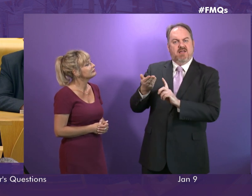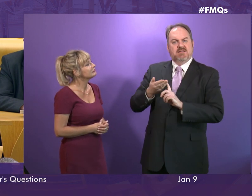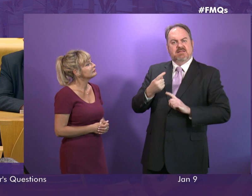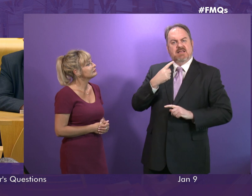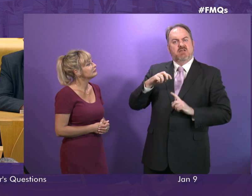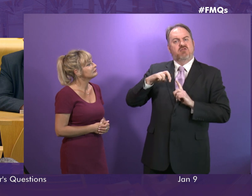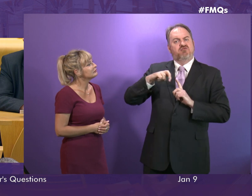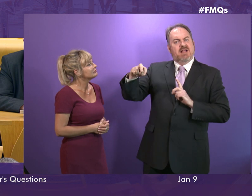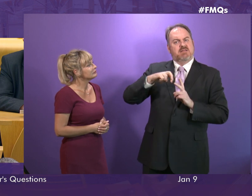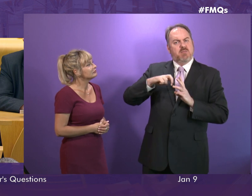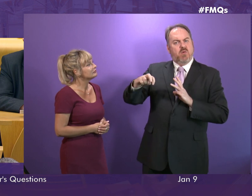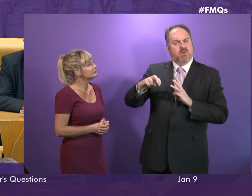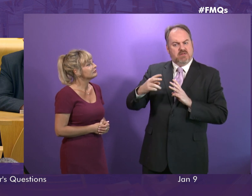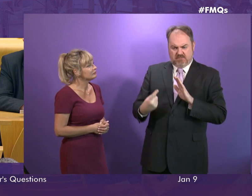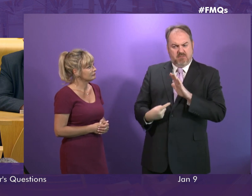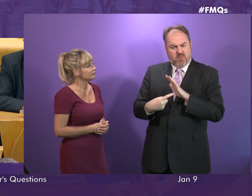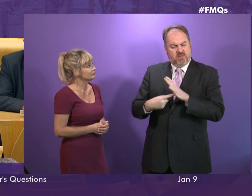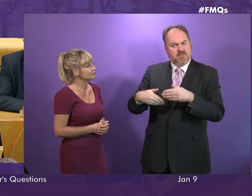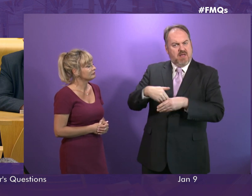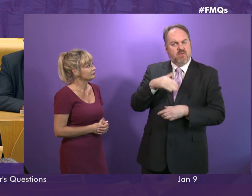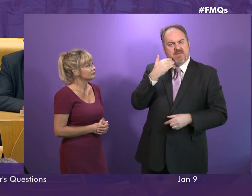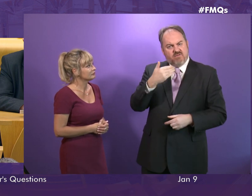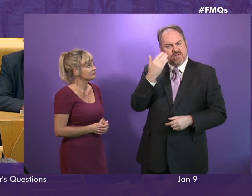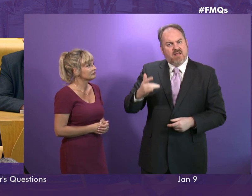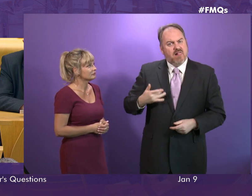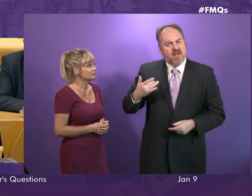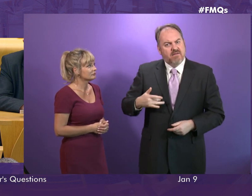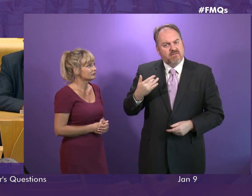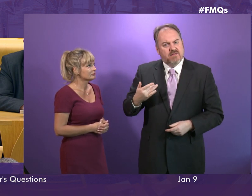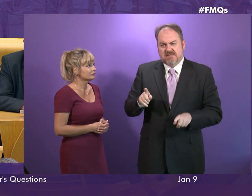“Transport ... should be considered an essential service, equivalent to water and electricity,